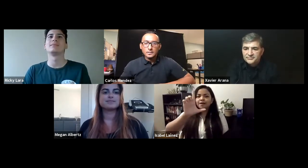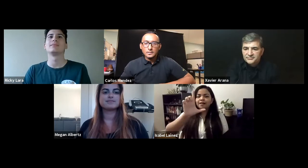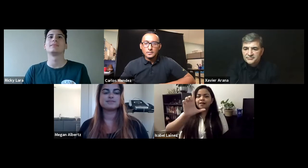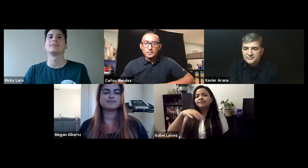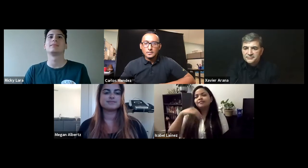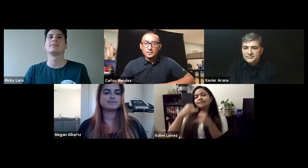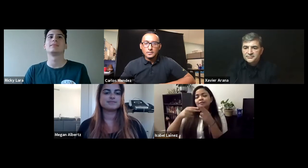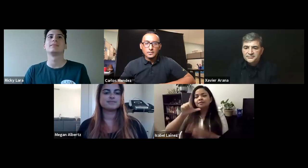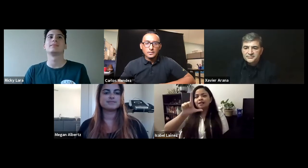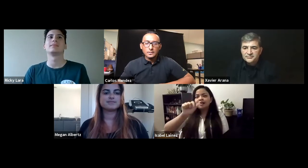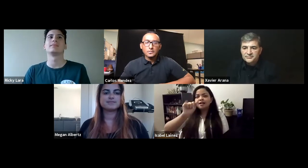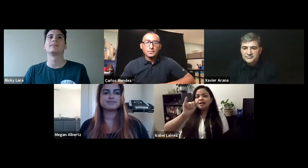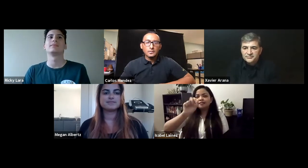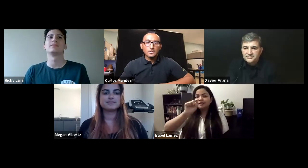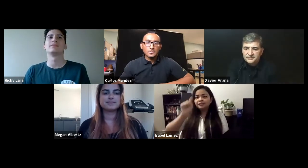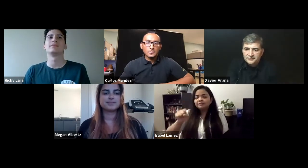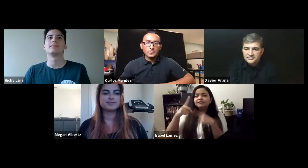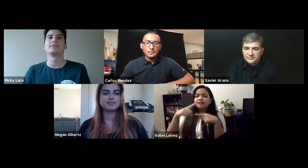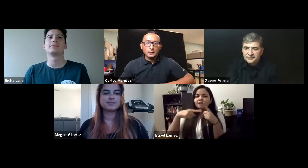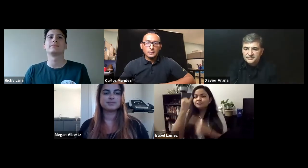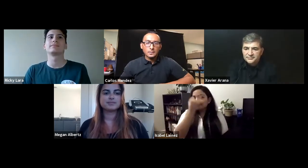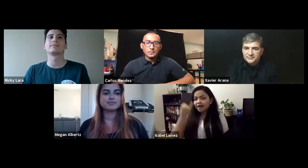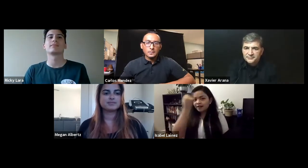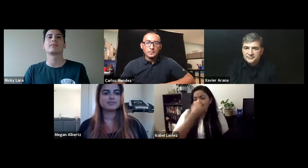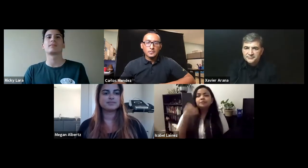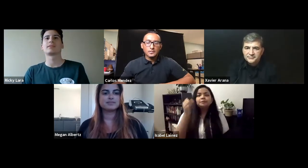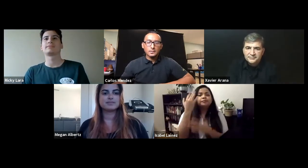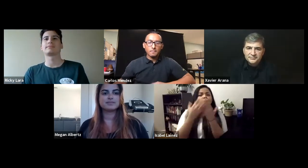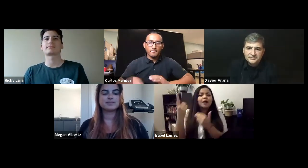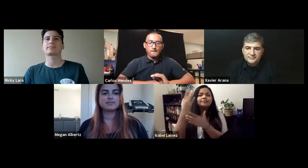Isabel: Hi. I'm Isabel Lainez.